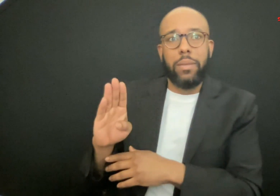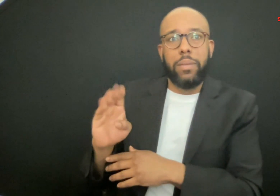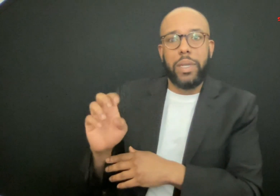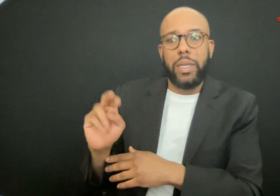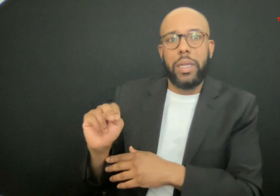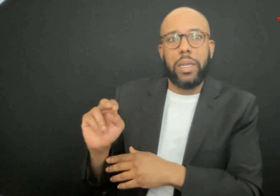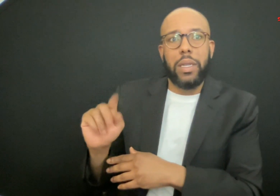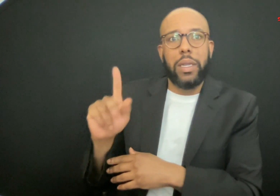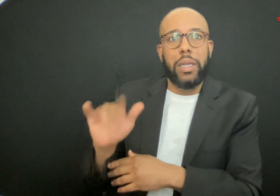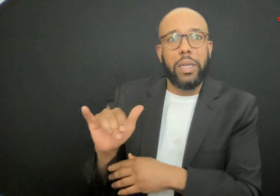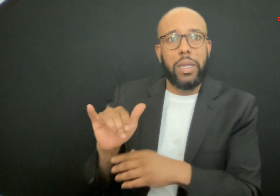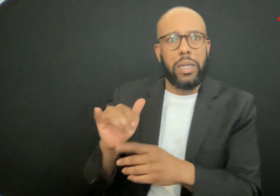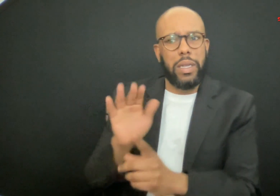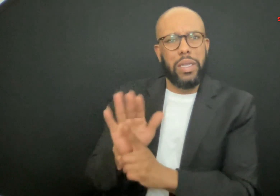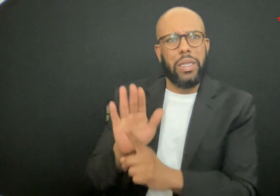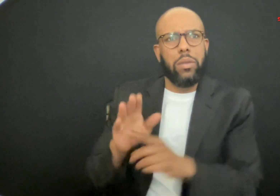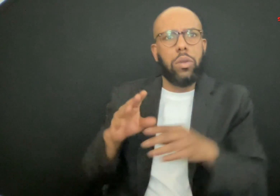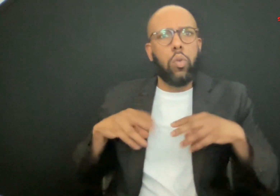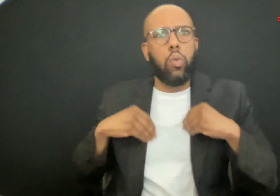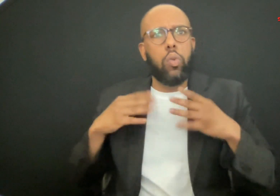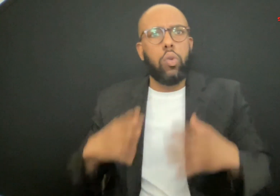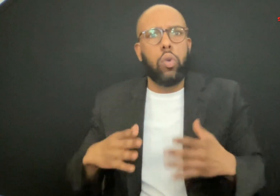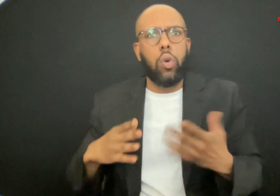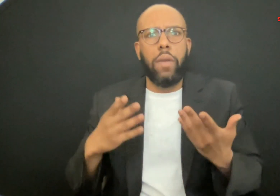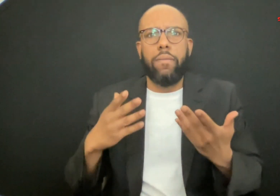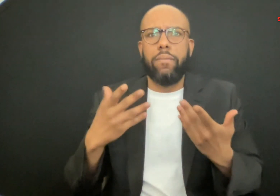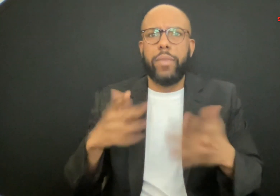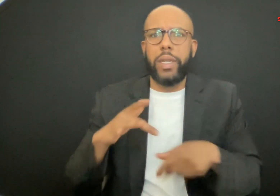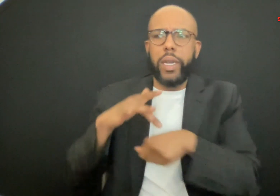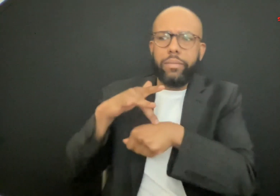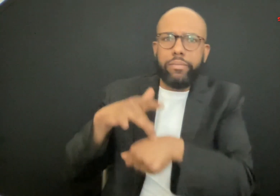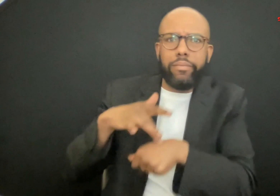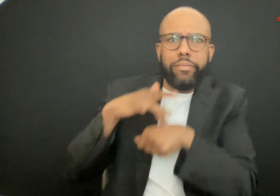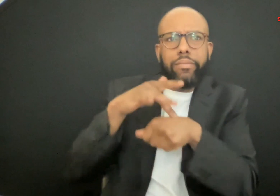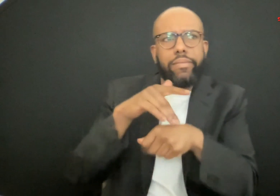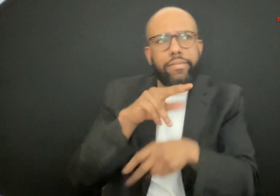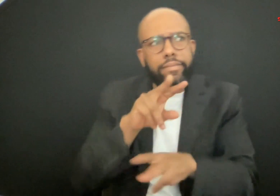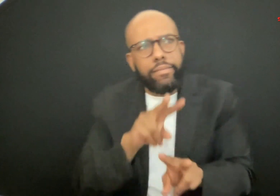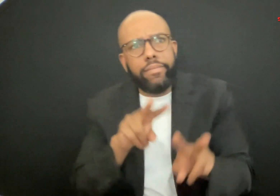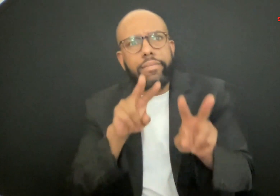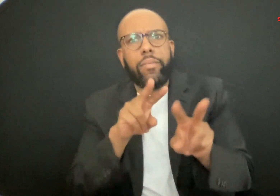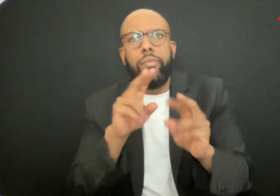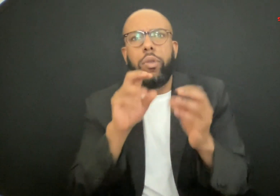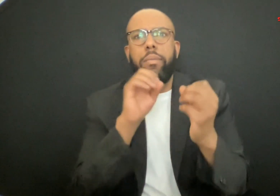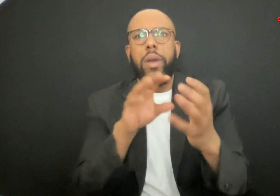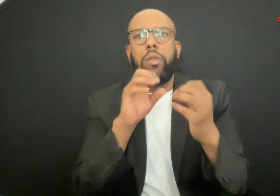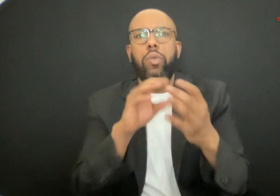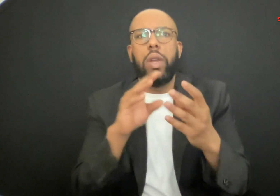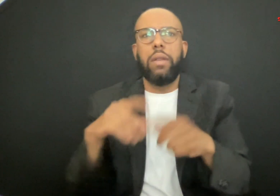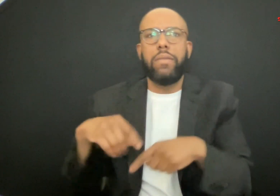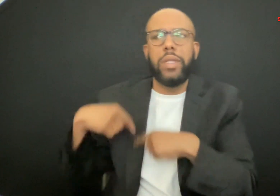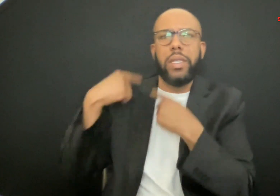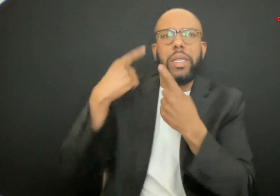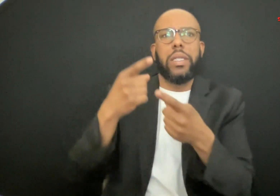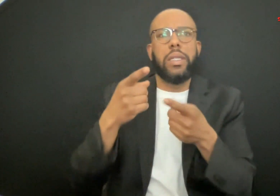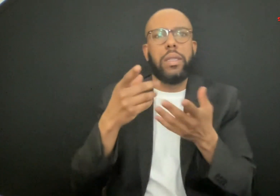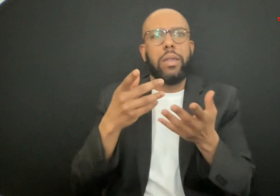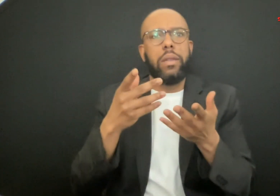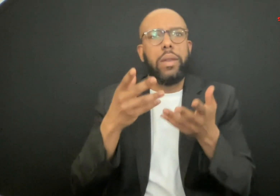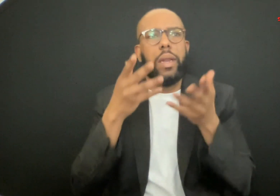Bentley's owner says he has been obsessed with microwaves ever sent she left pizza and it